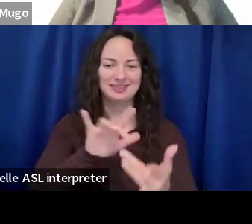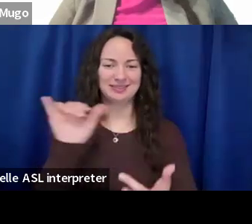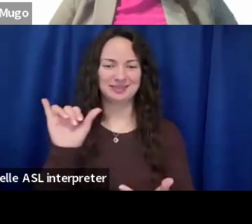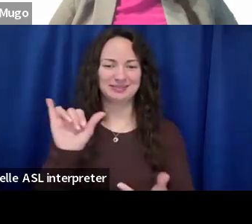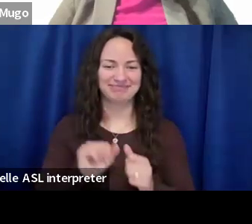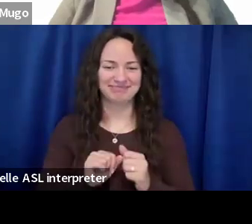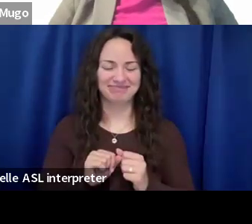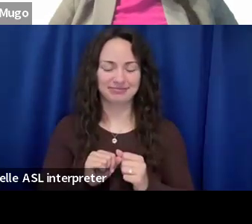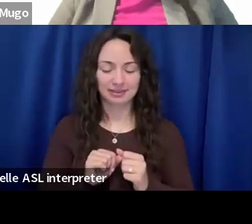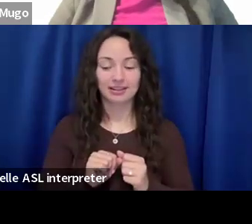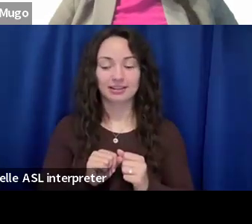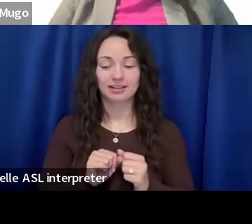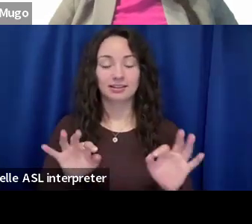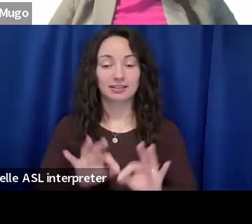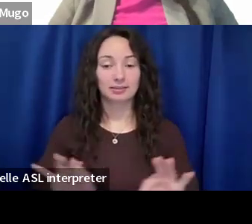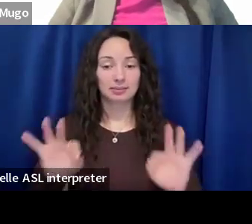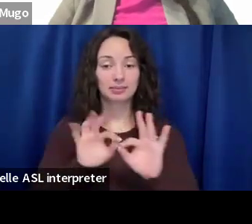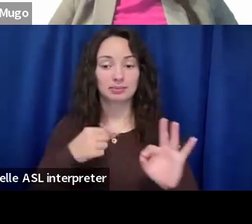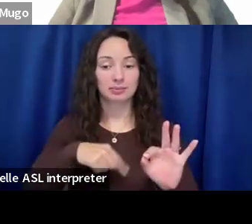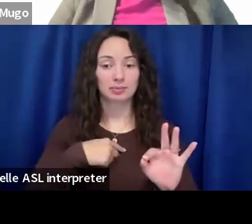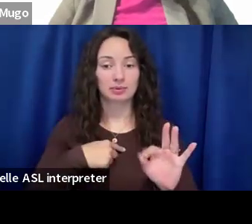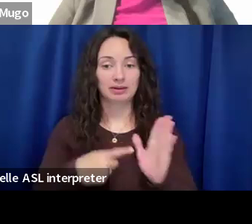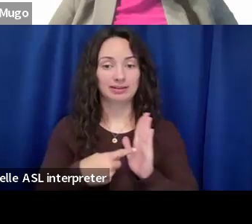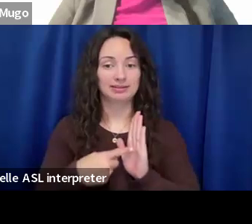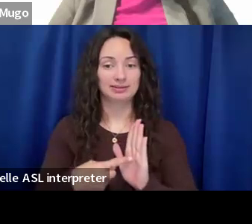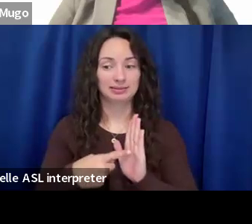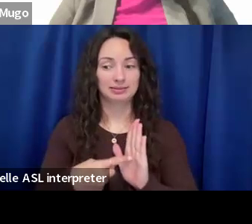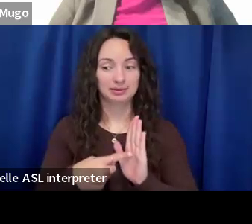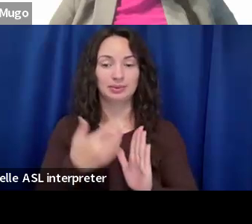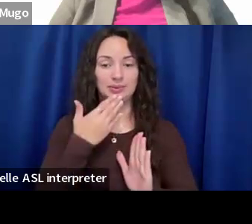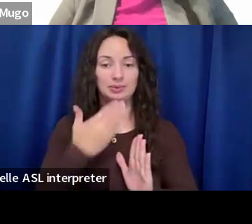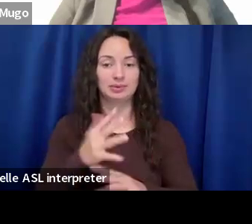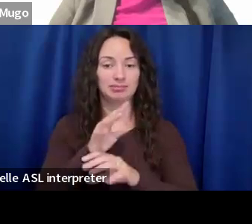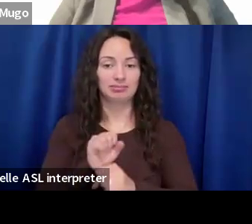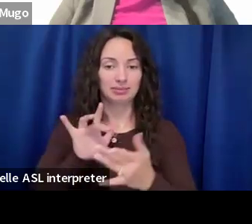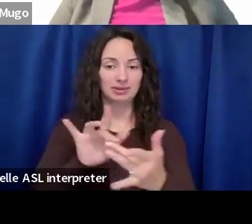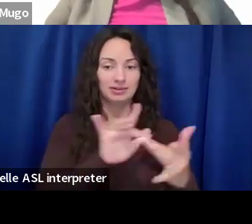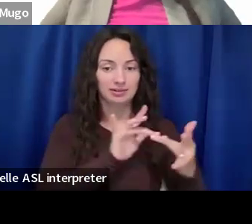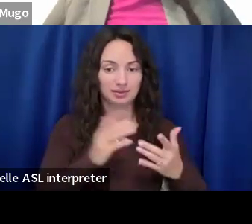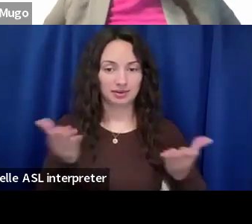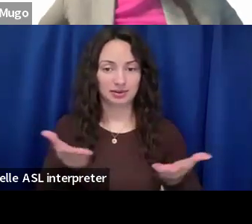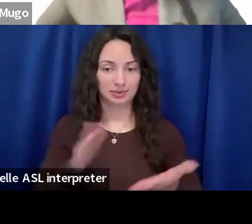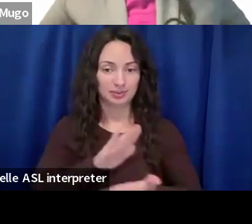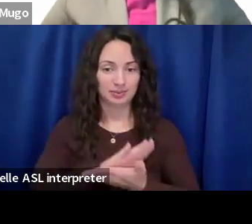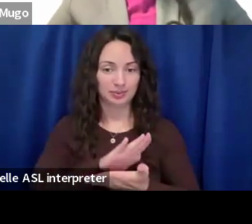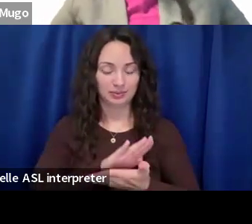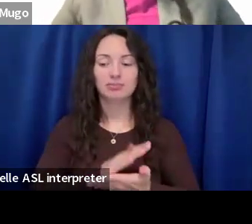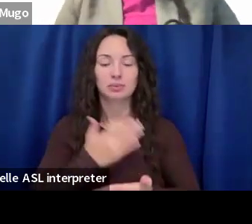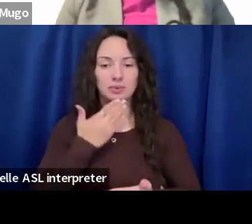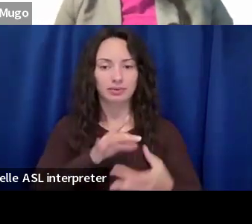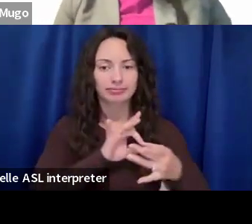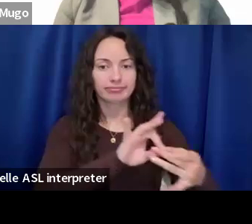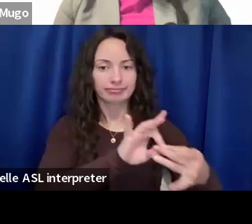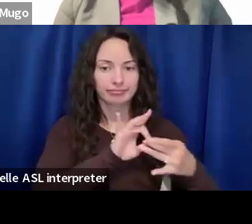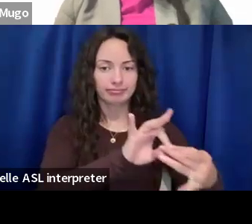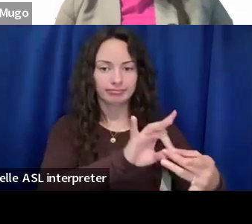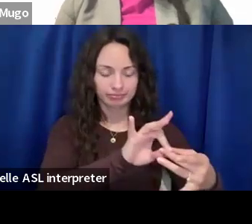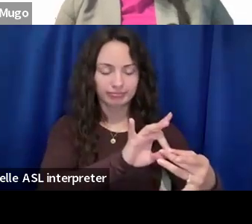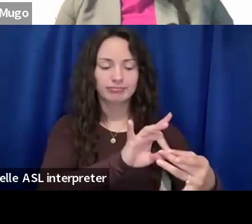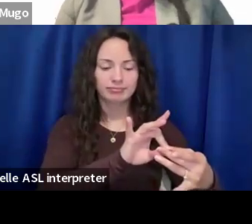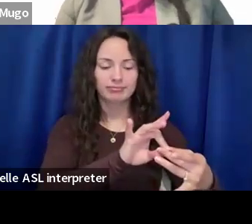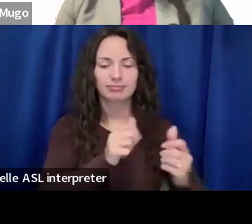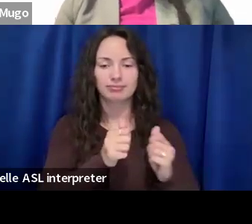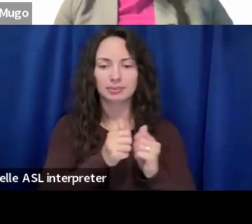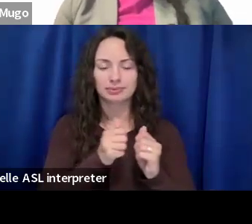if we model good networking on our own campus by forming good relationships with key personnel in